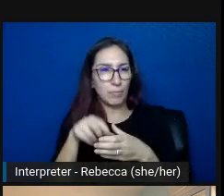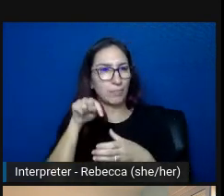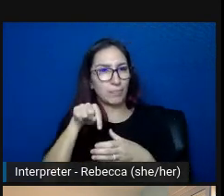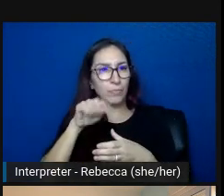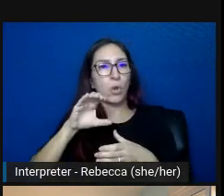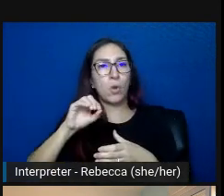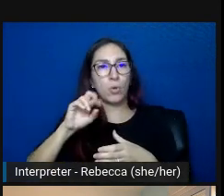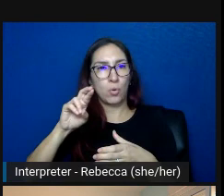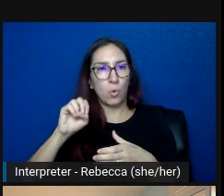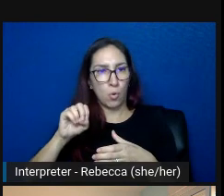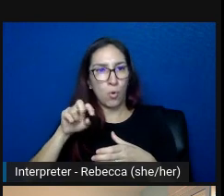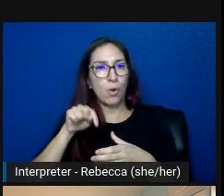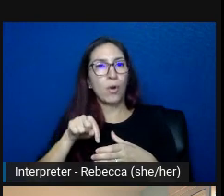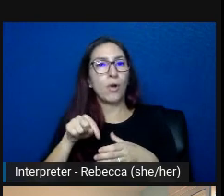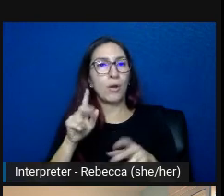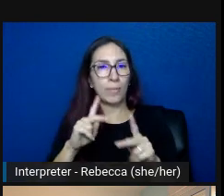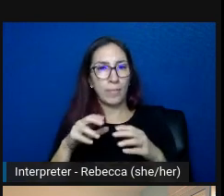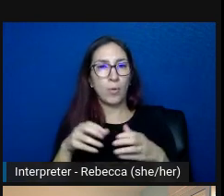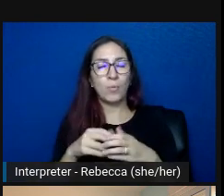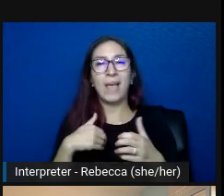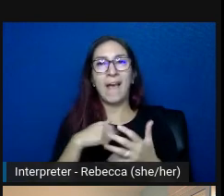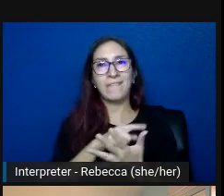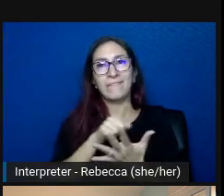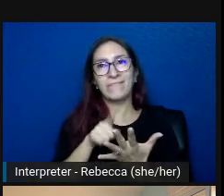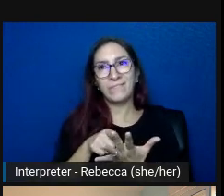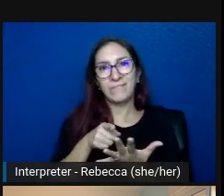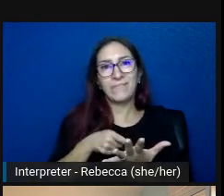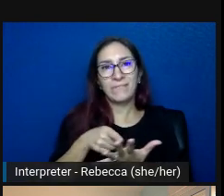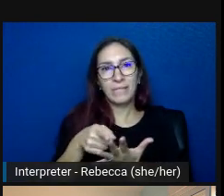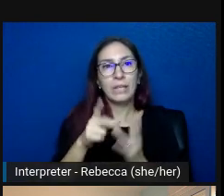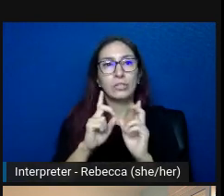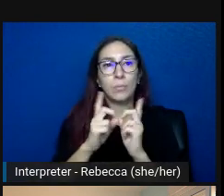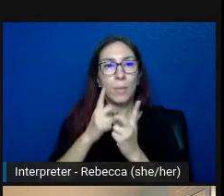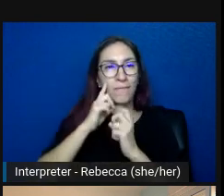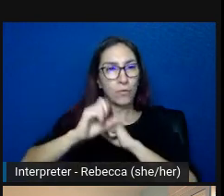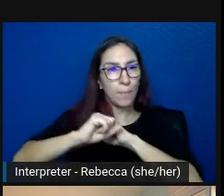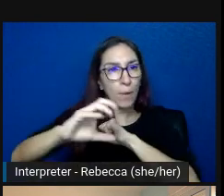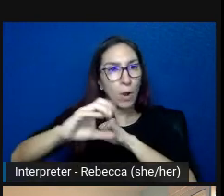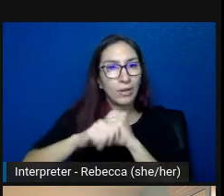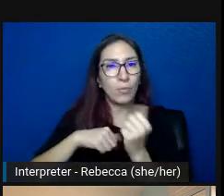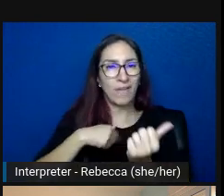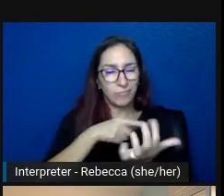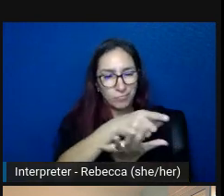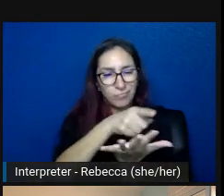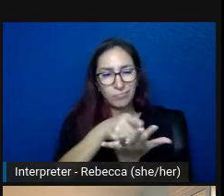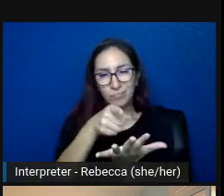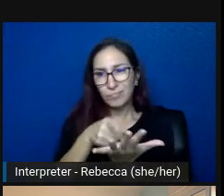We have a department for marketing. We have several departments. Okay.